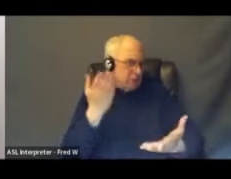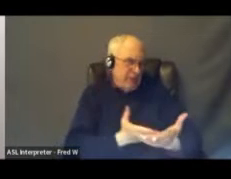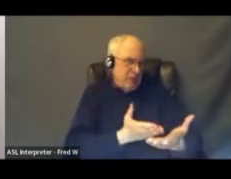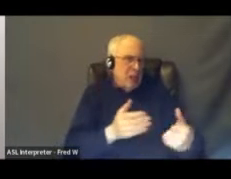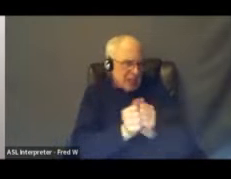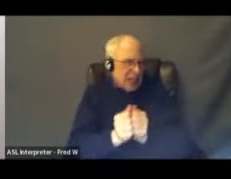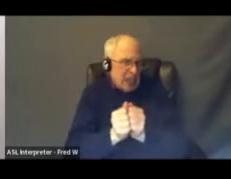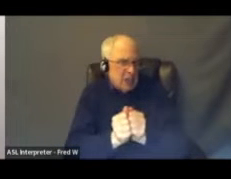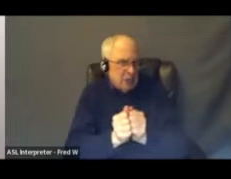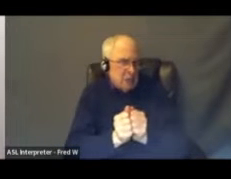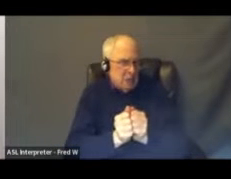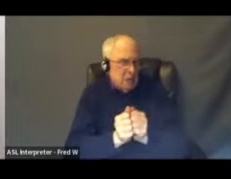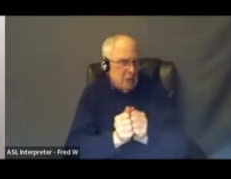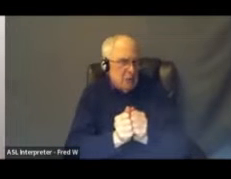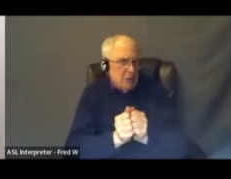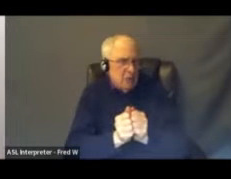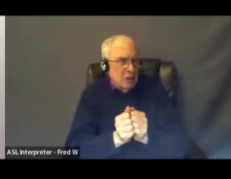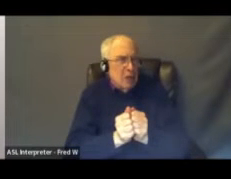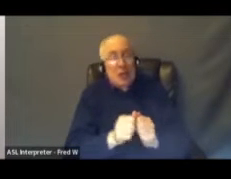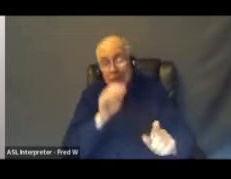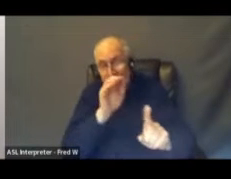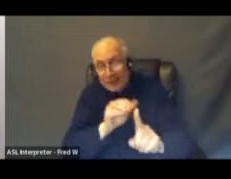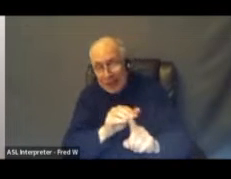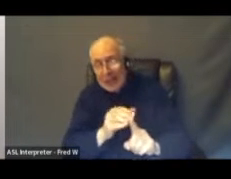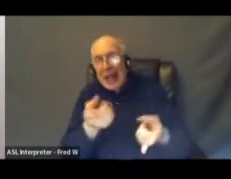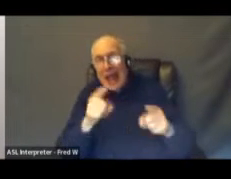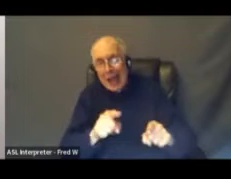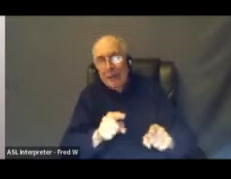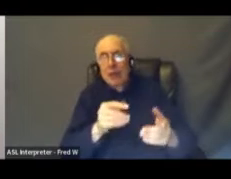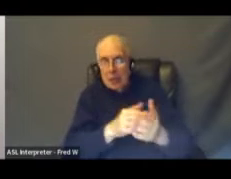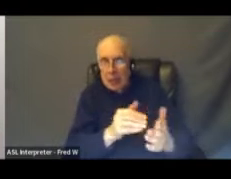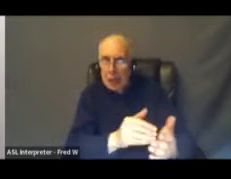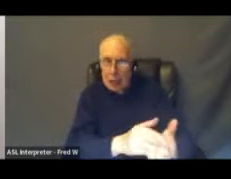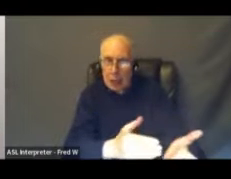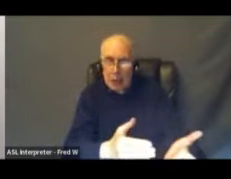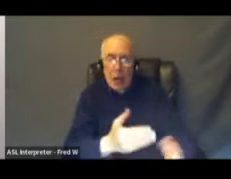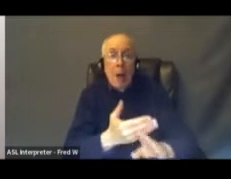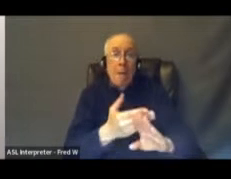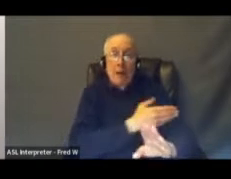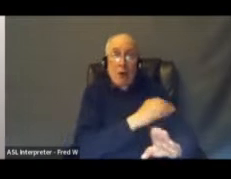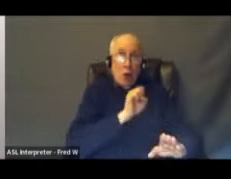Before the OSU is updated in Colorado. I didn't hear as much about suicide attempts until we